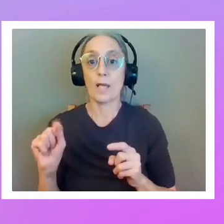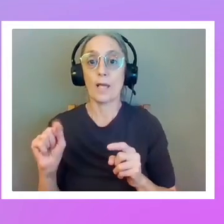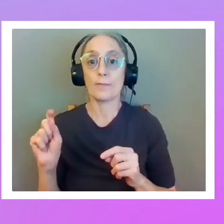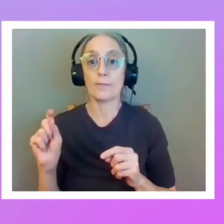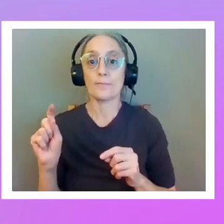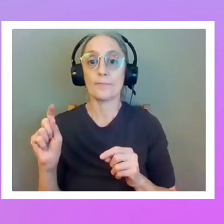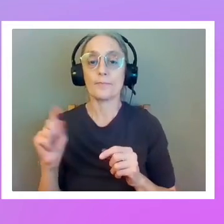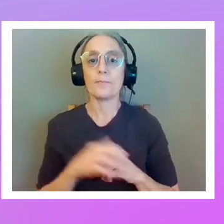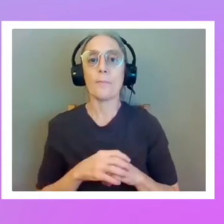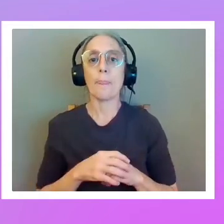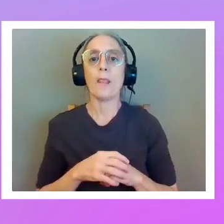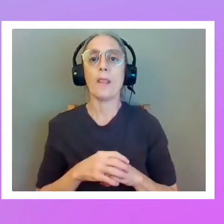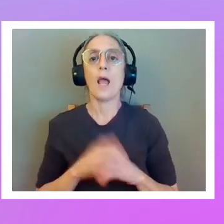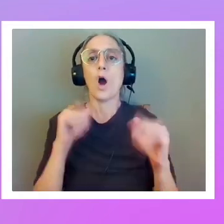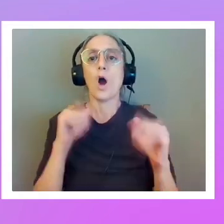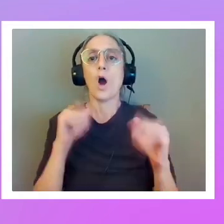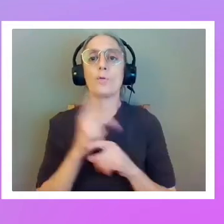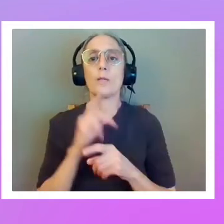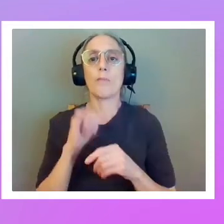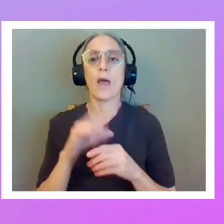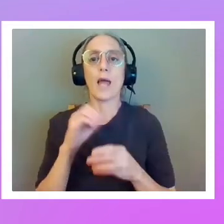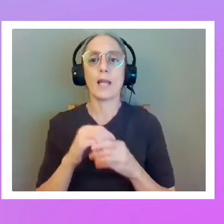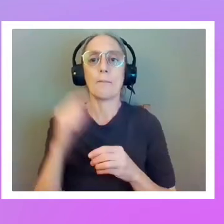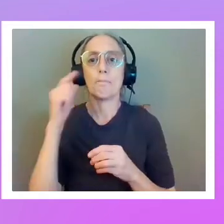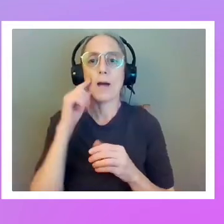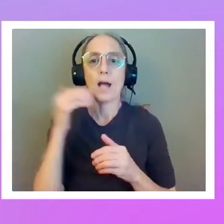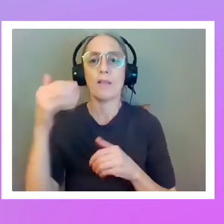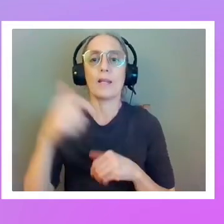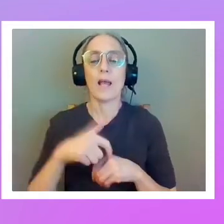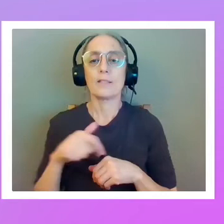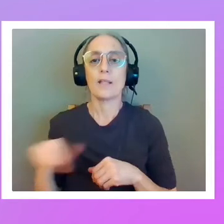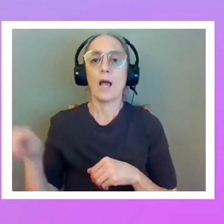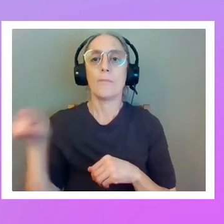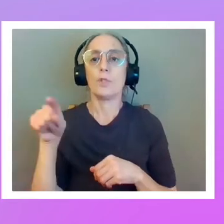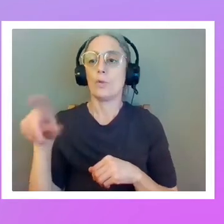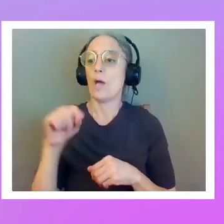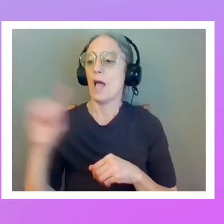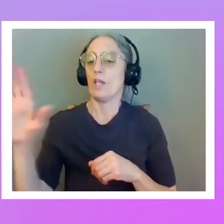I hope you keep this in mind. The next time you and your team are deciding